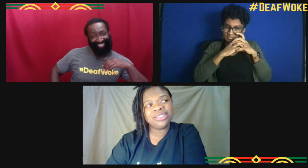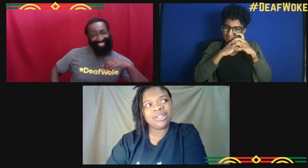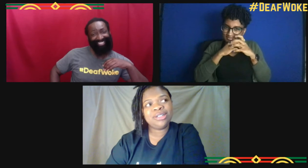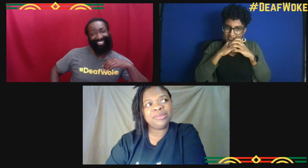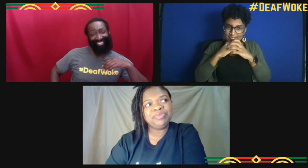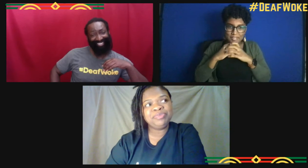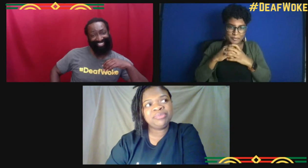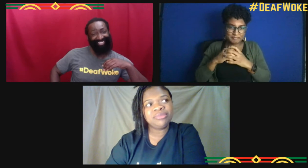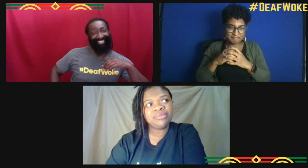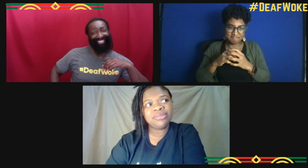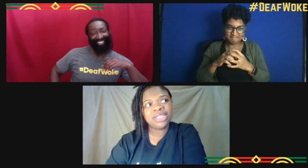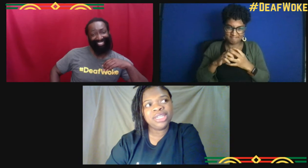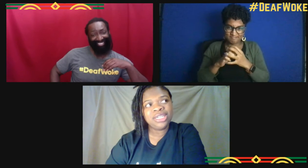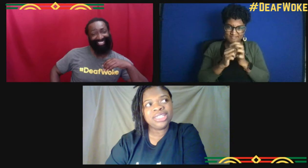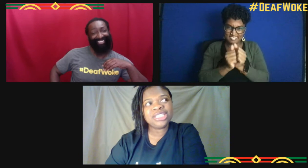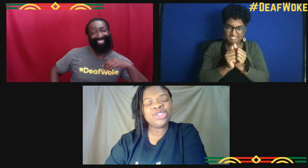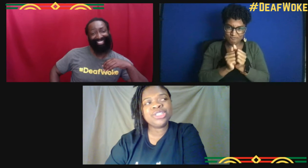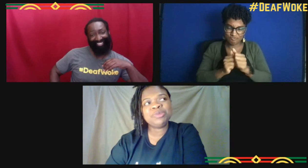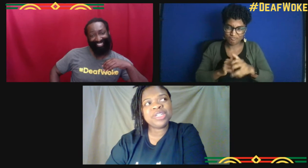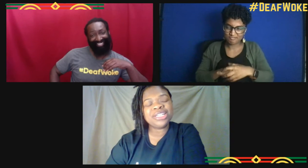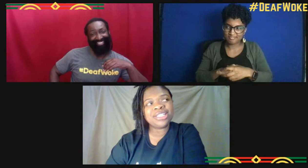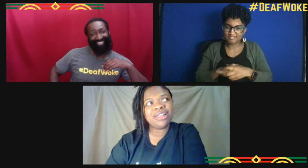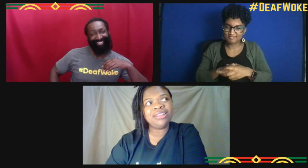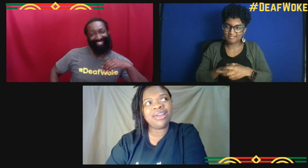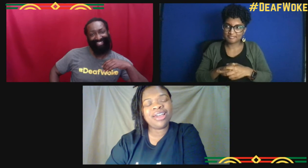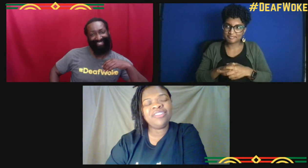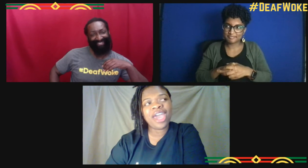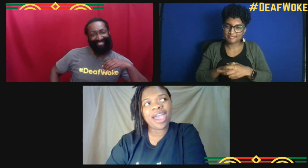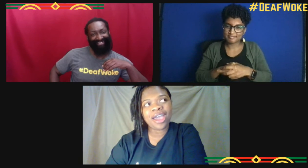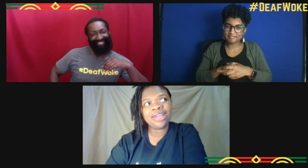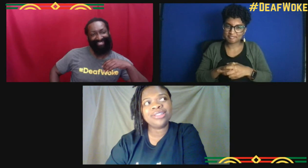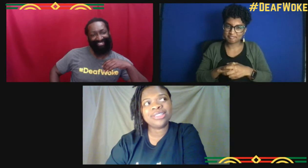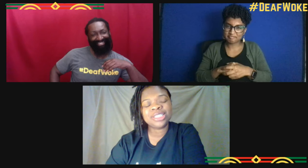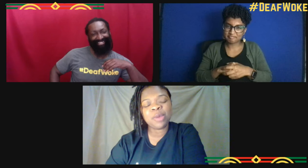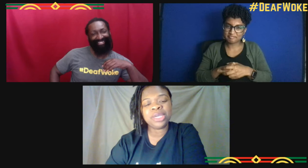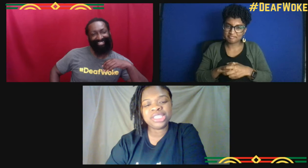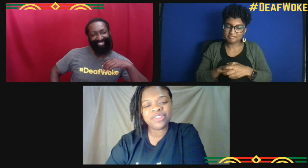and it's interesting because I've had some individuals